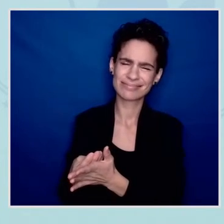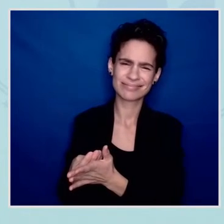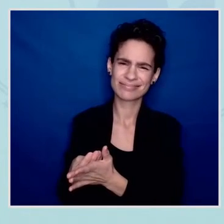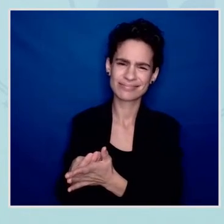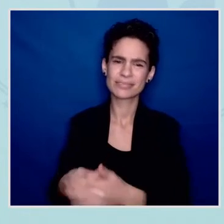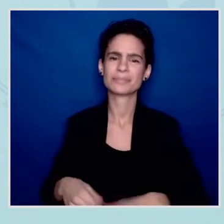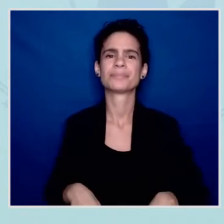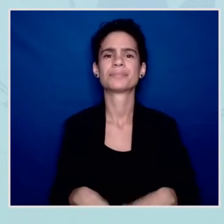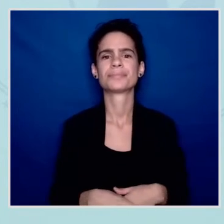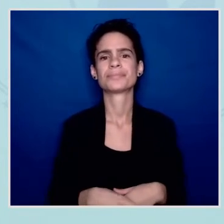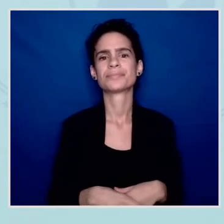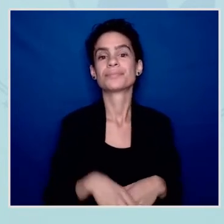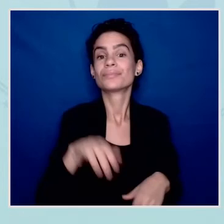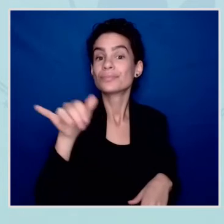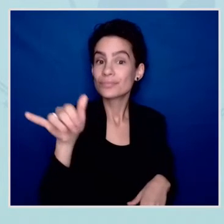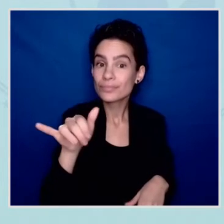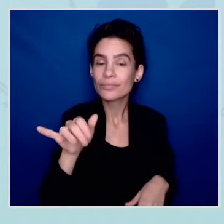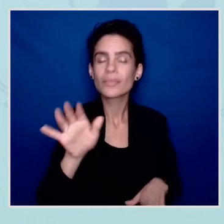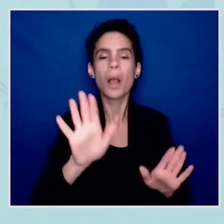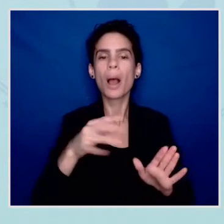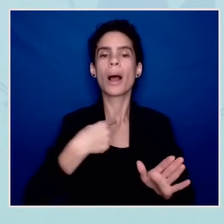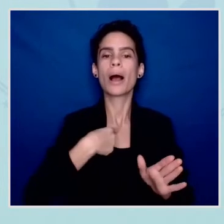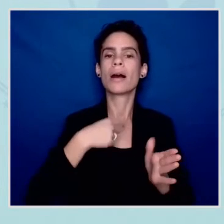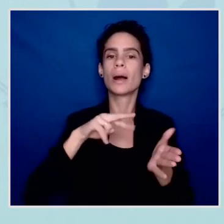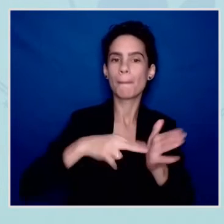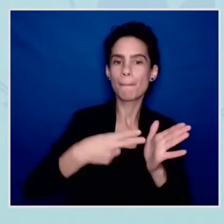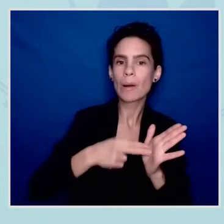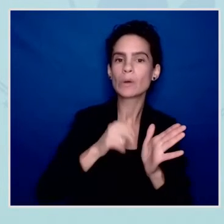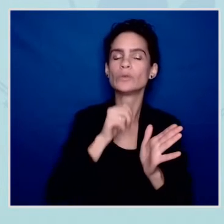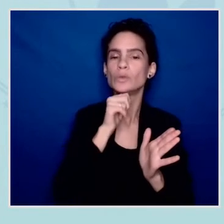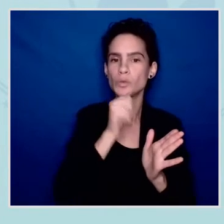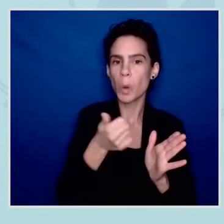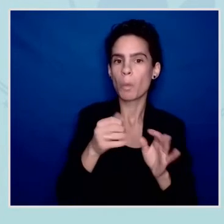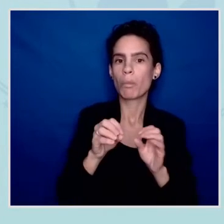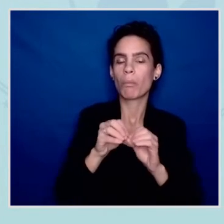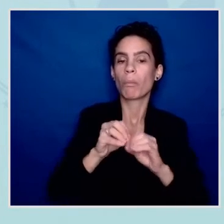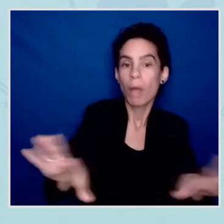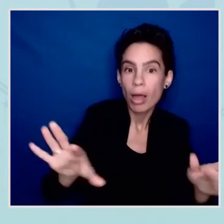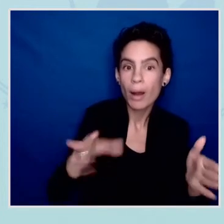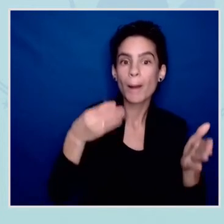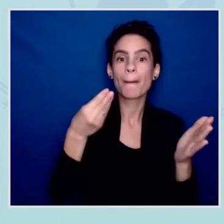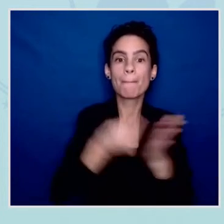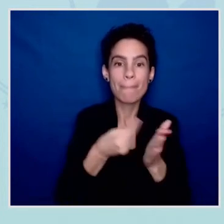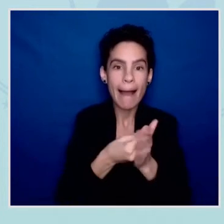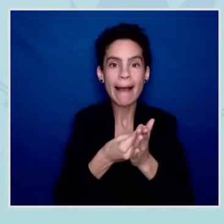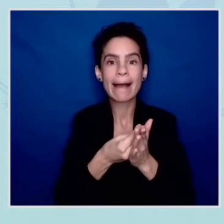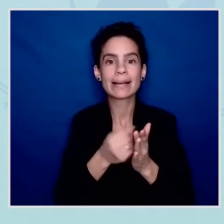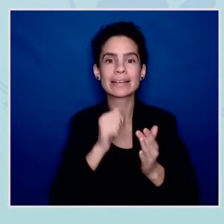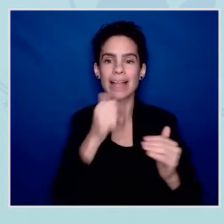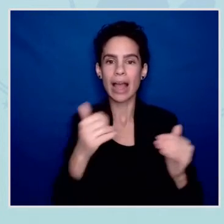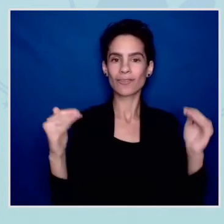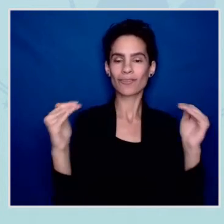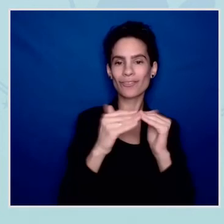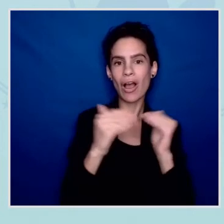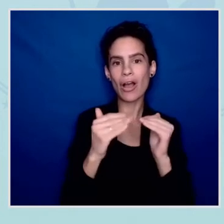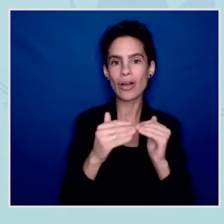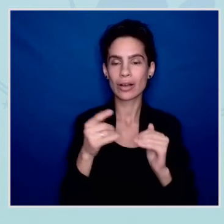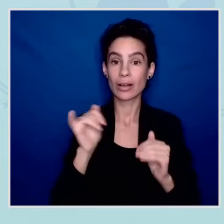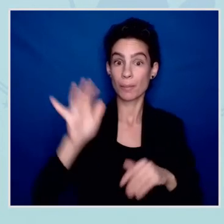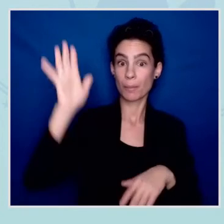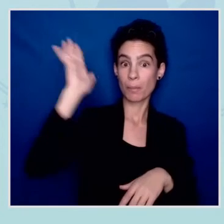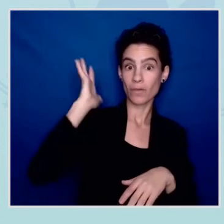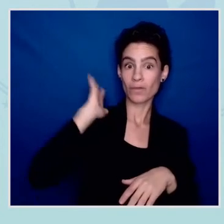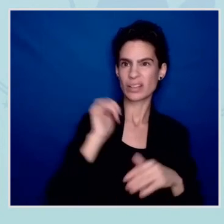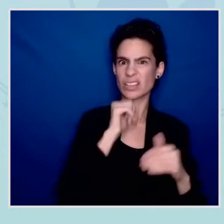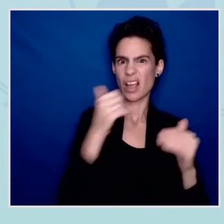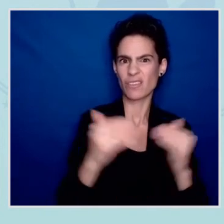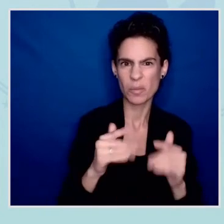URGE YOU NOT TO DISABUSE